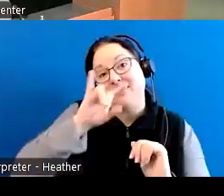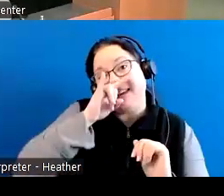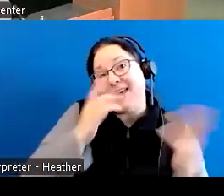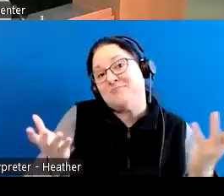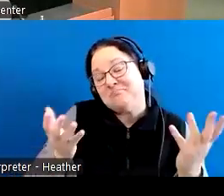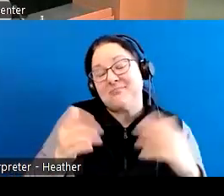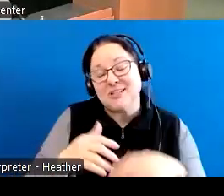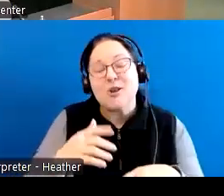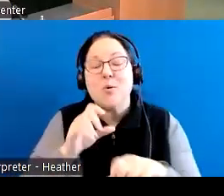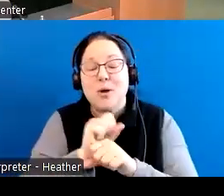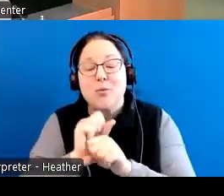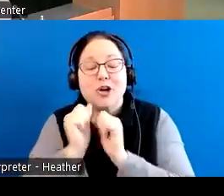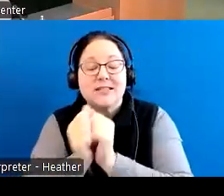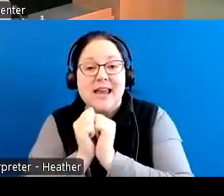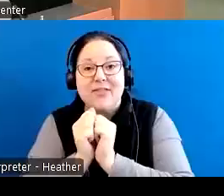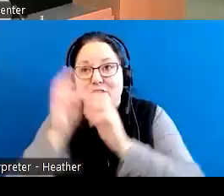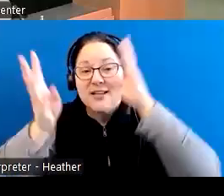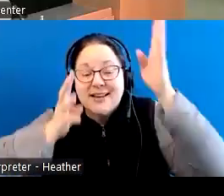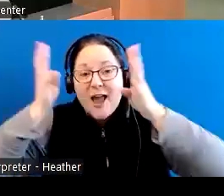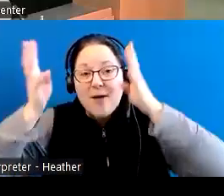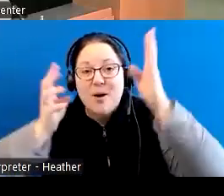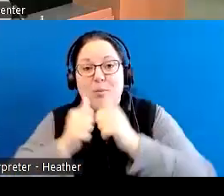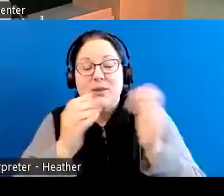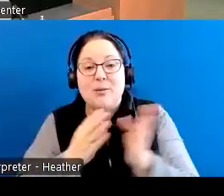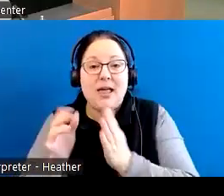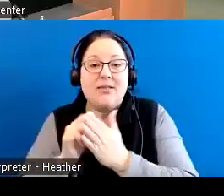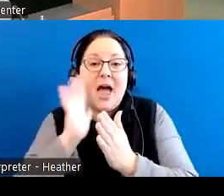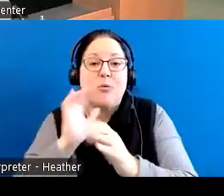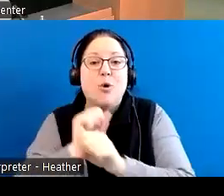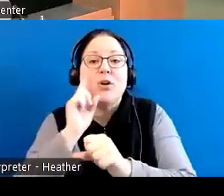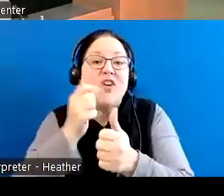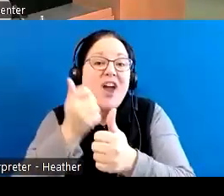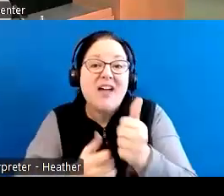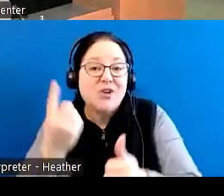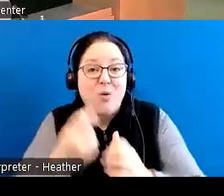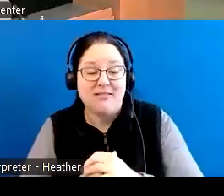work together to come up with a plan that will work for everyone. And as I showed you before,